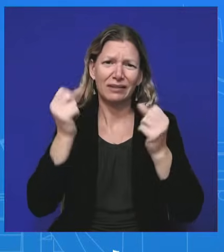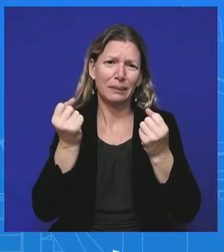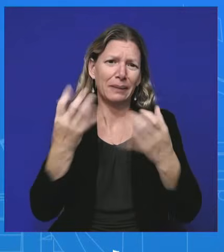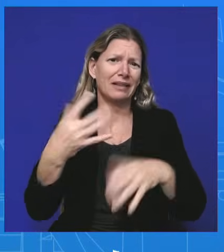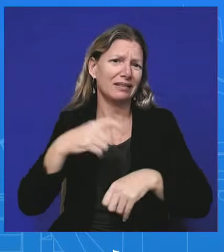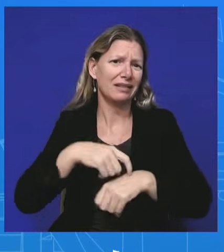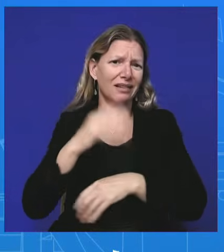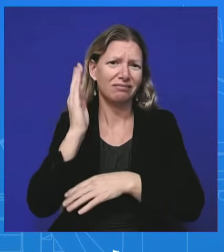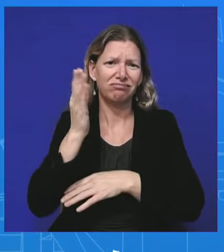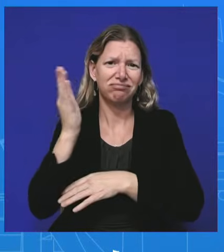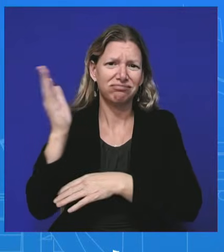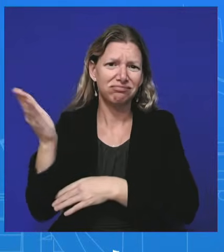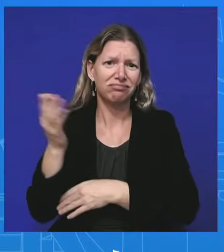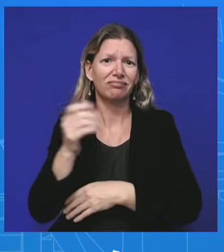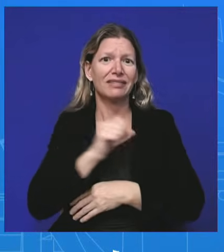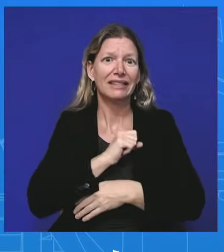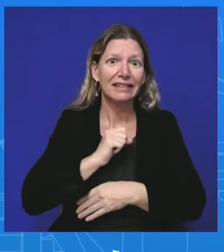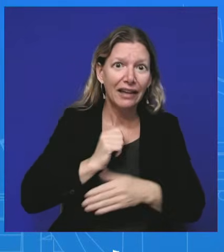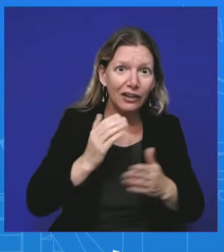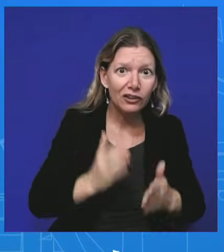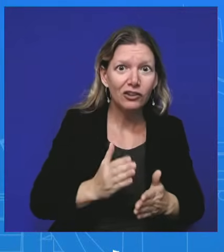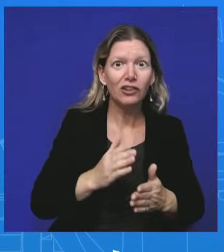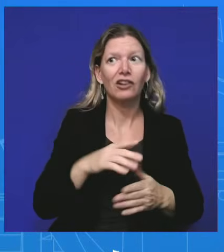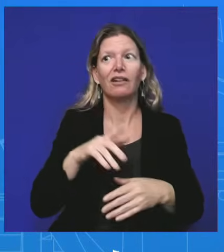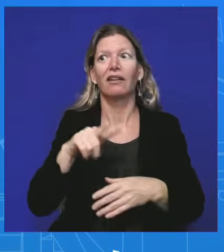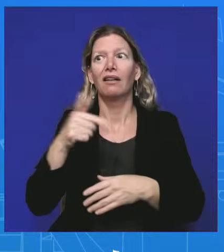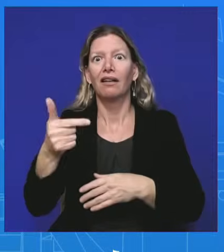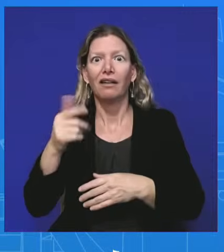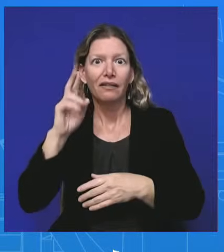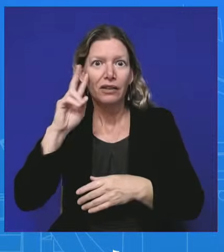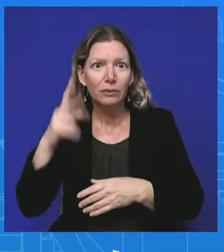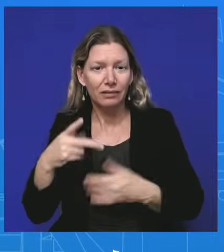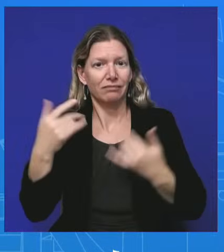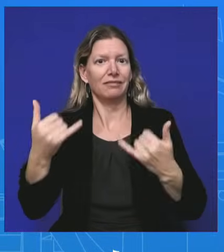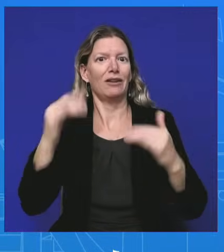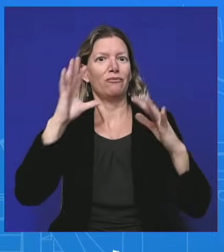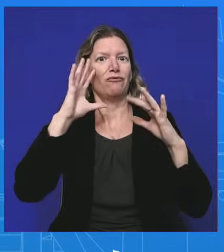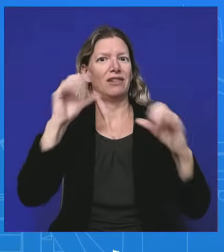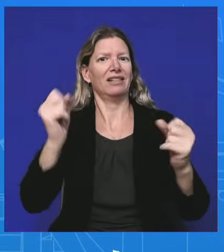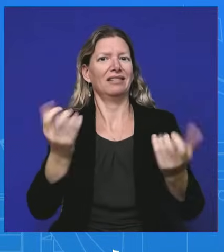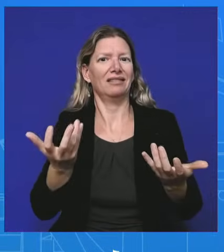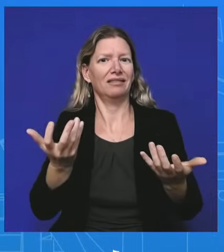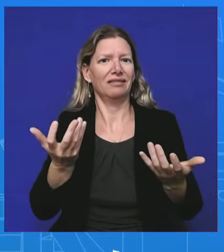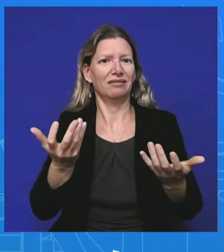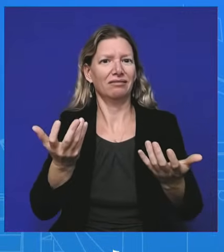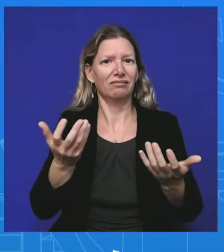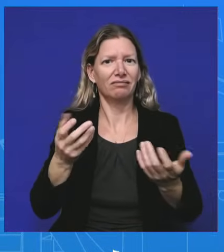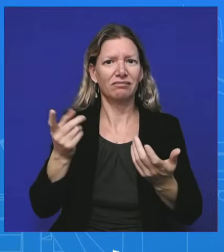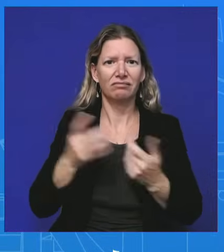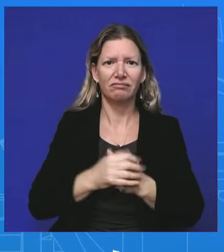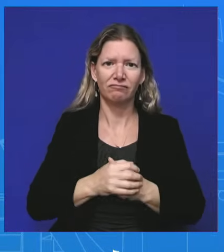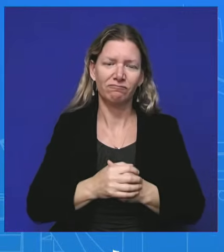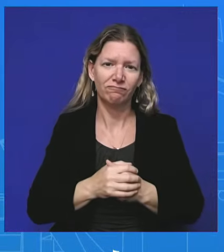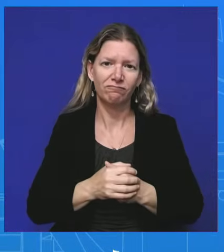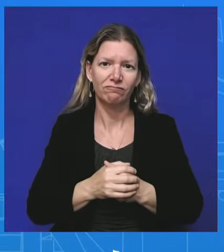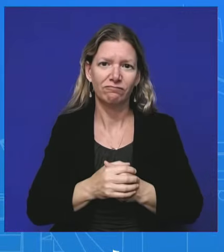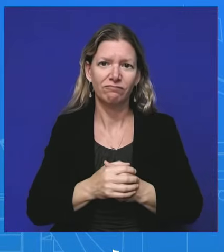for some time in his different roles as a public -- public -- public person and --